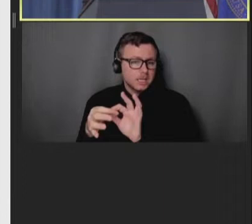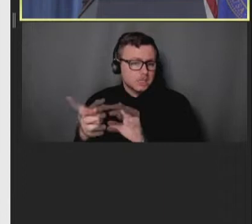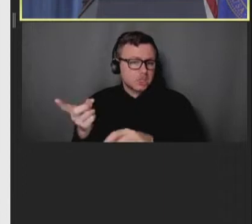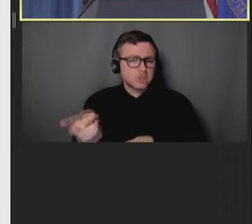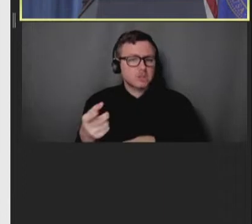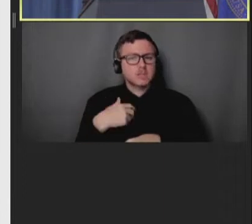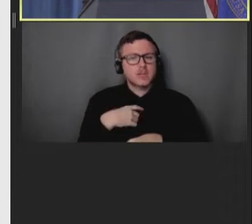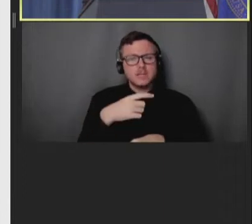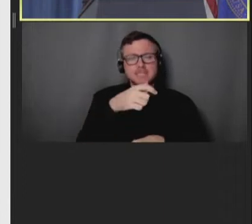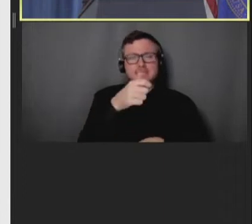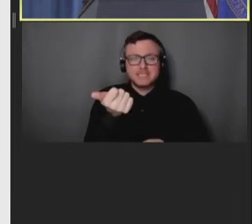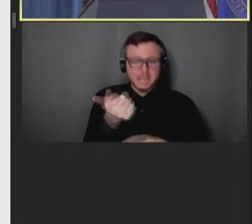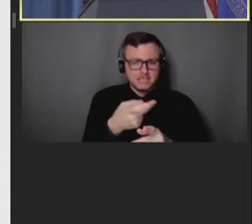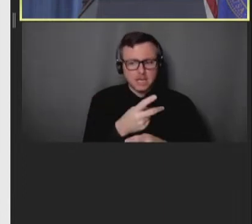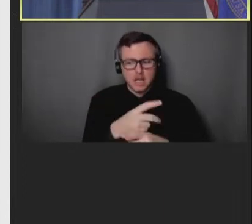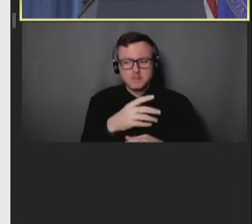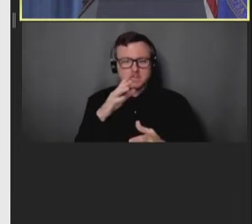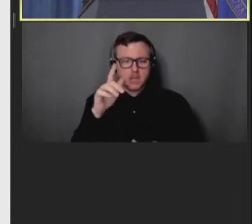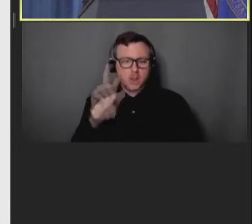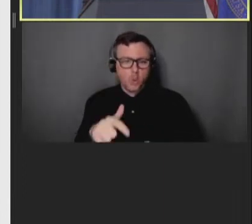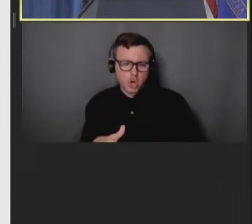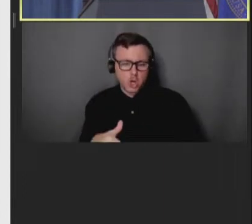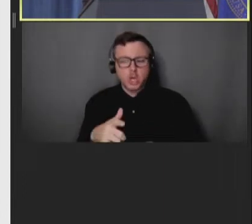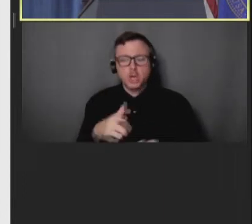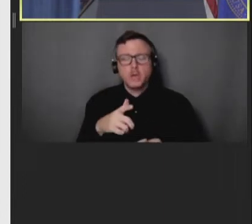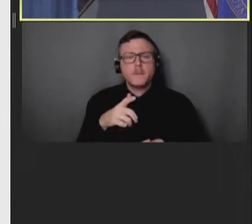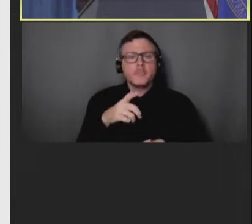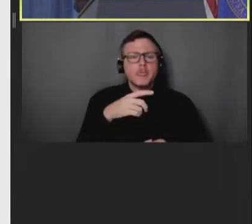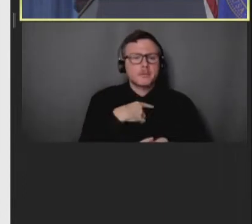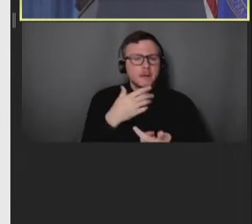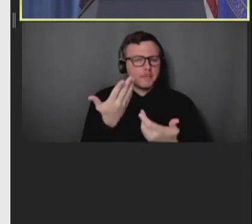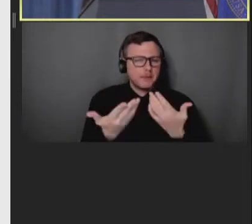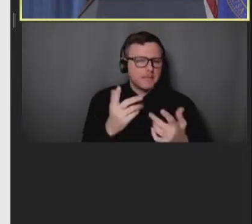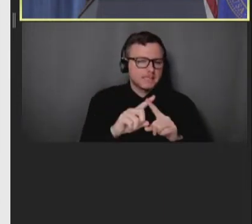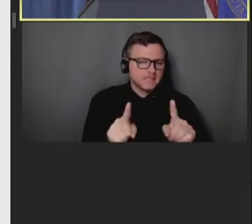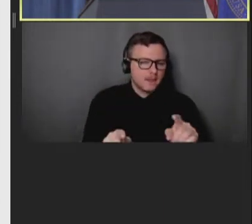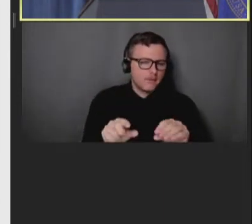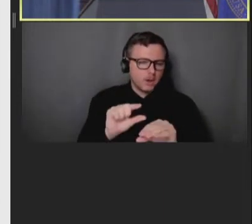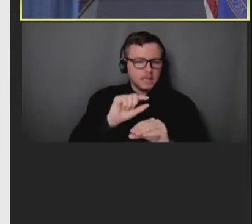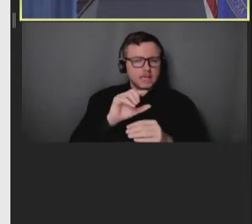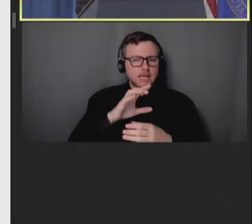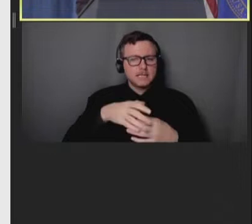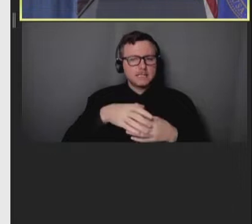lower. That may be because of a different cell line that is used for the live virus